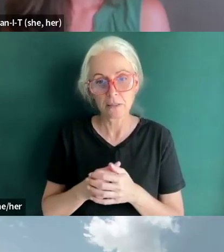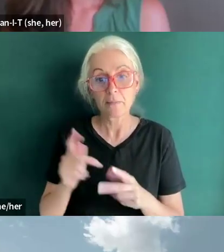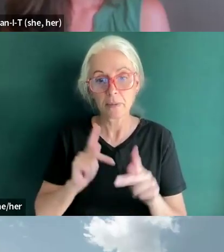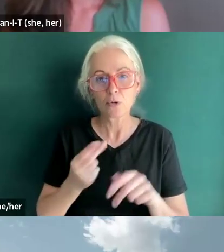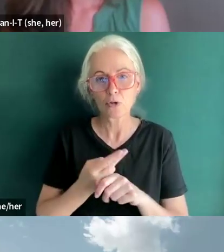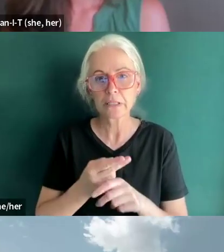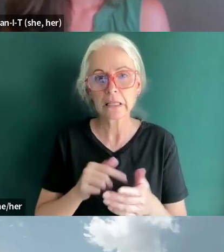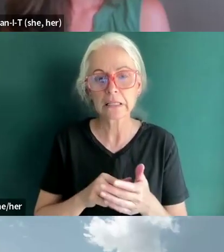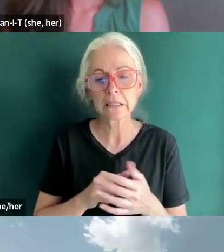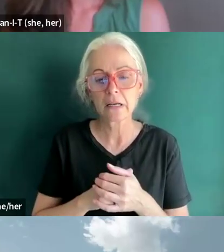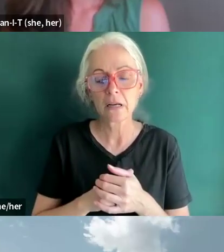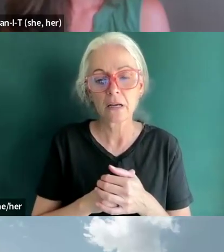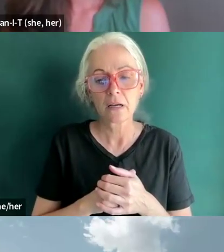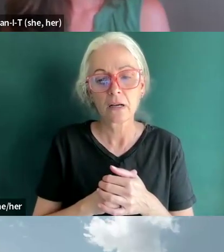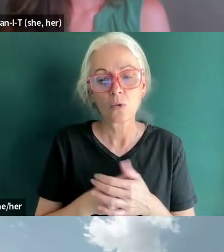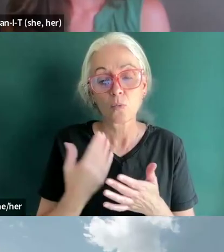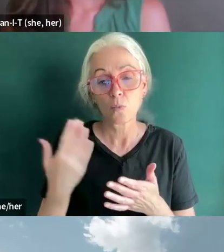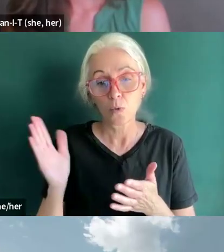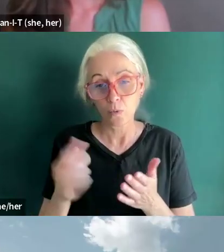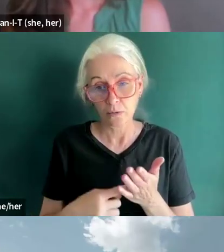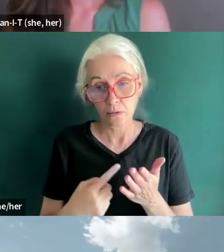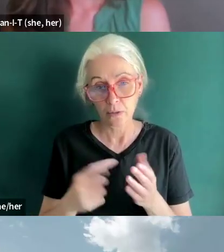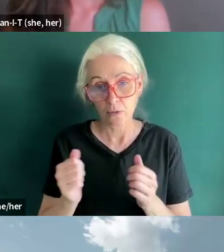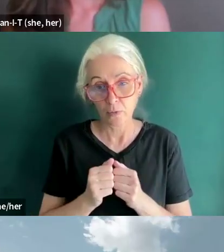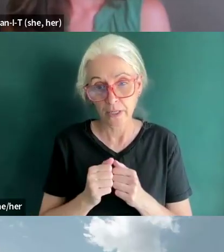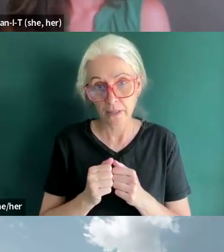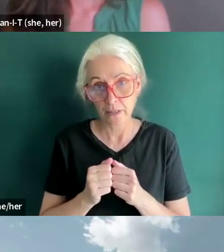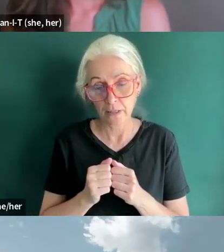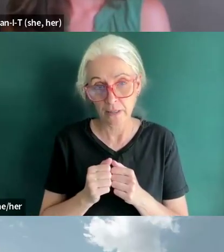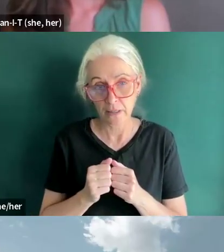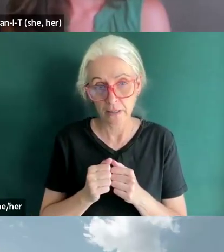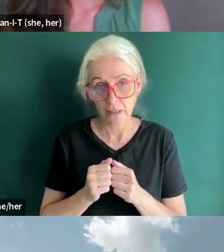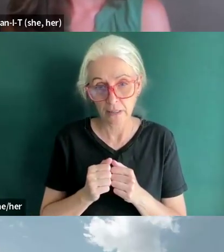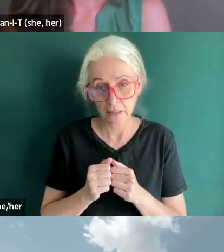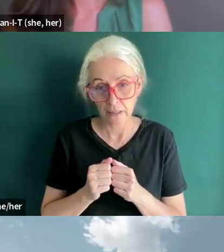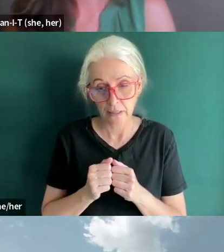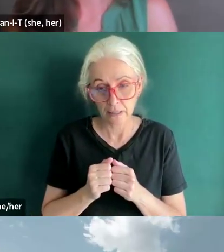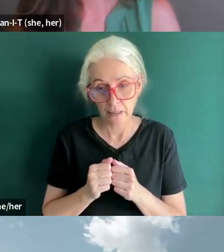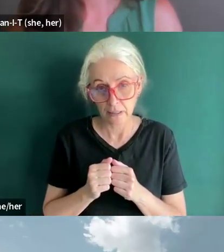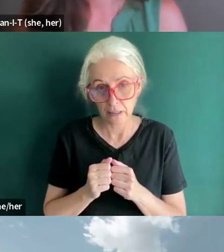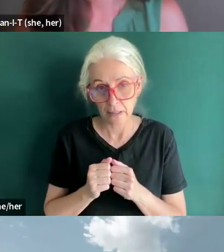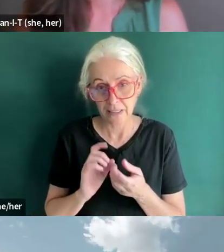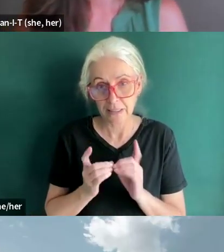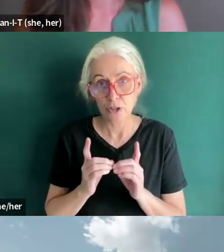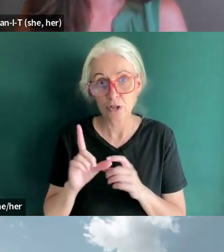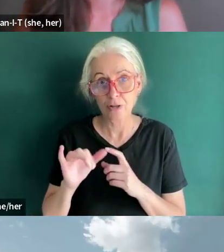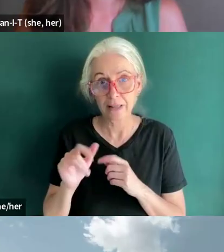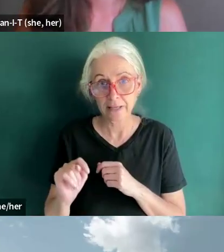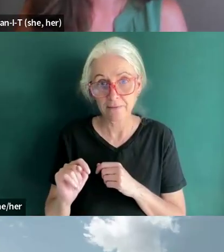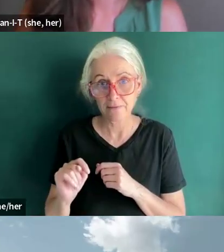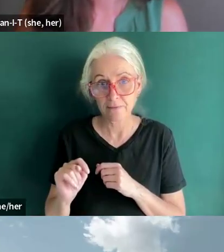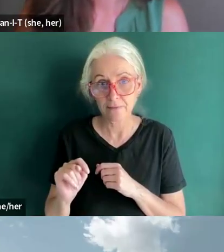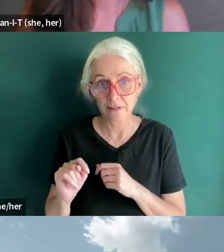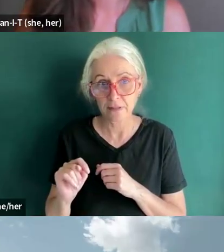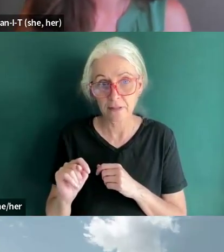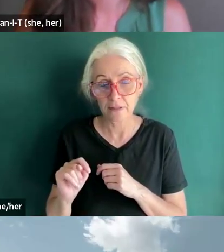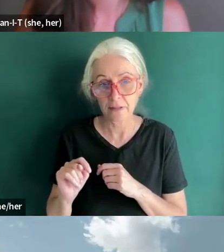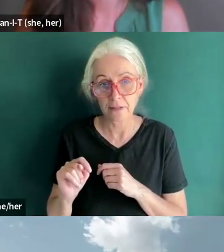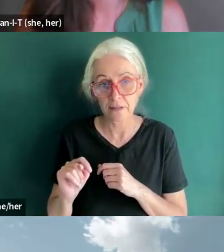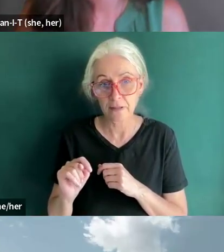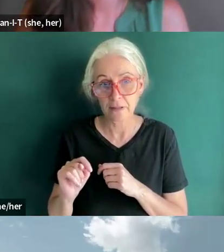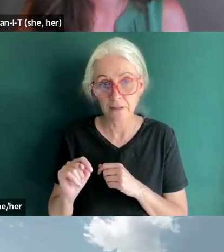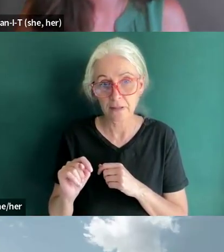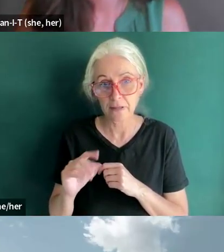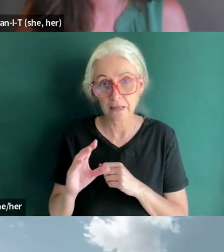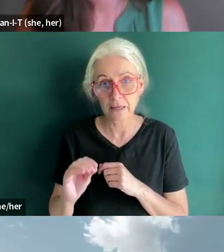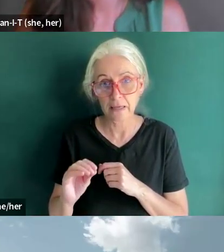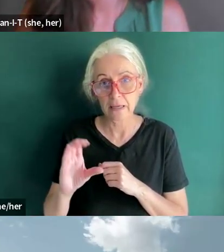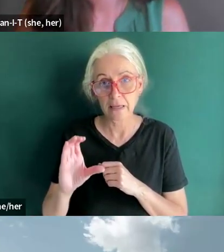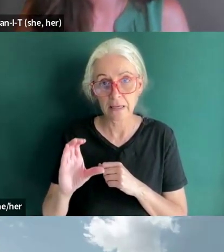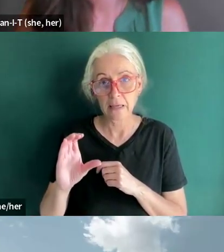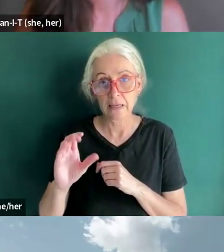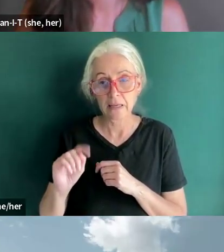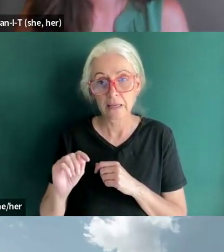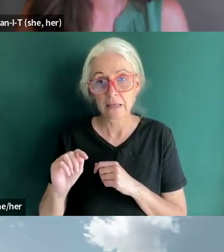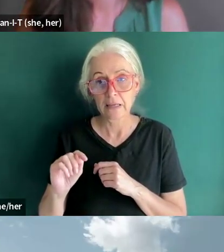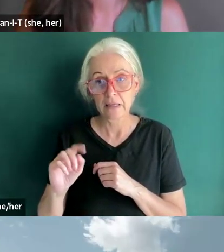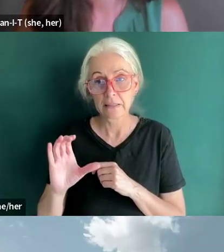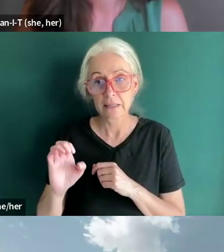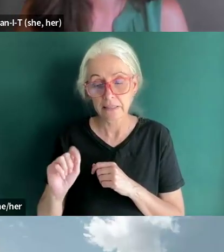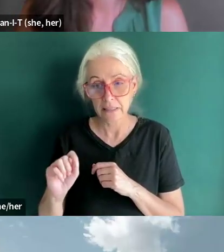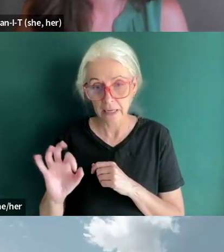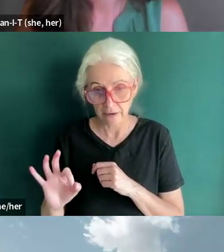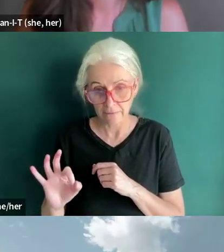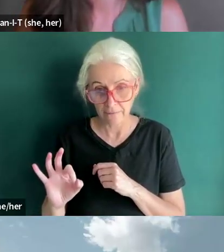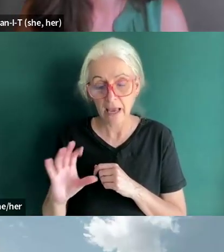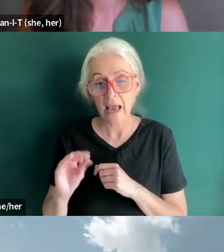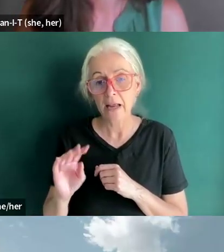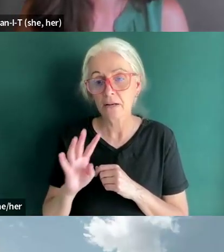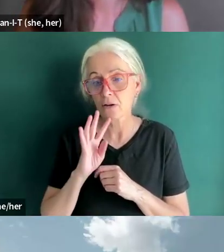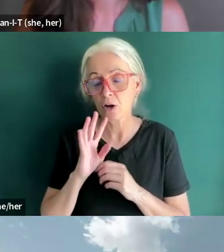we're gonna talk with both DigitalLIFT and with CETF, and then we're also going to talk about the